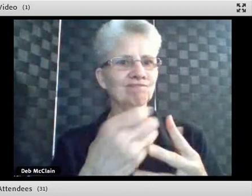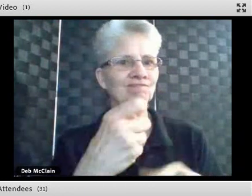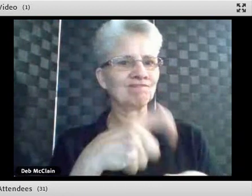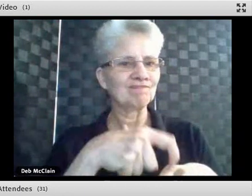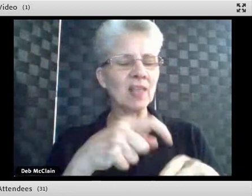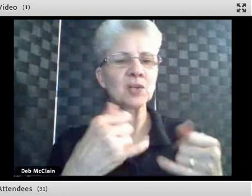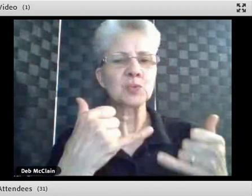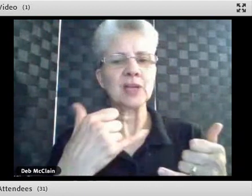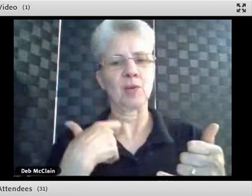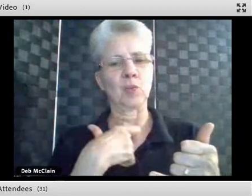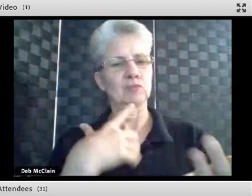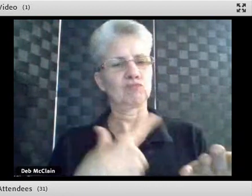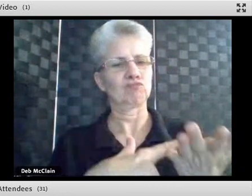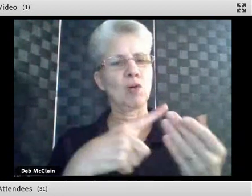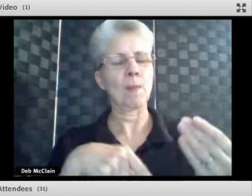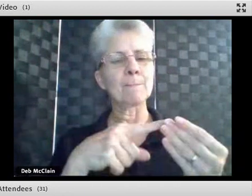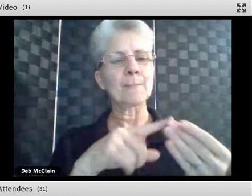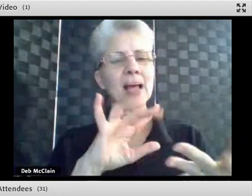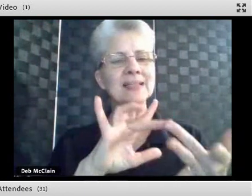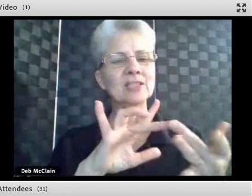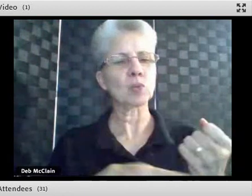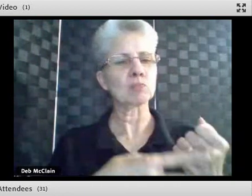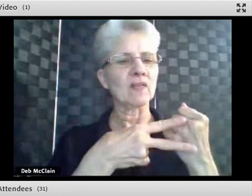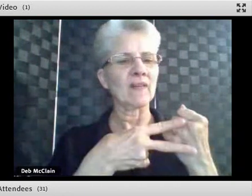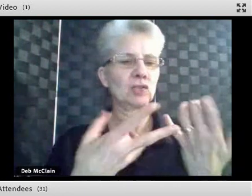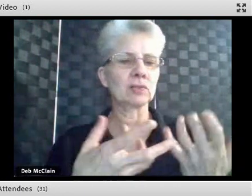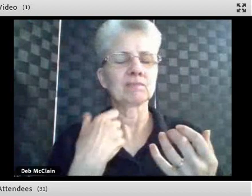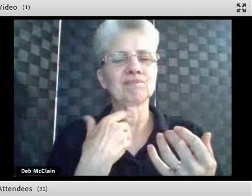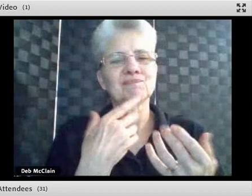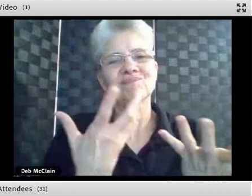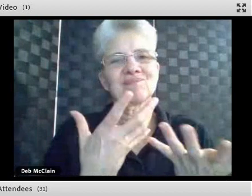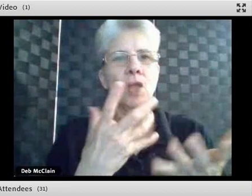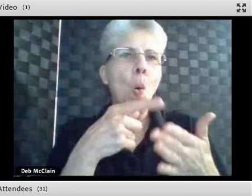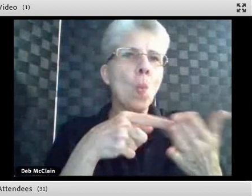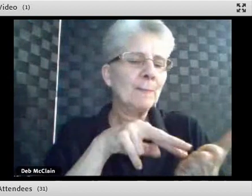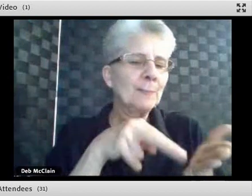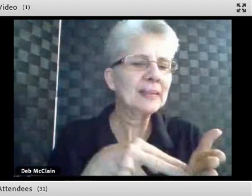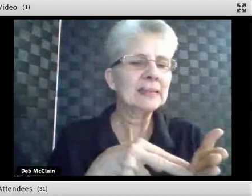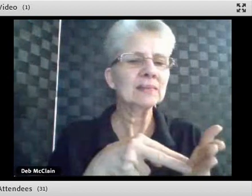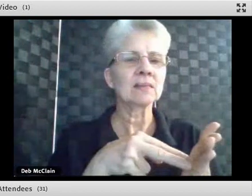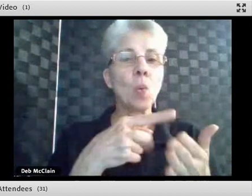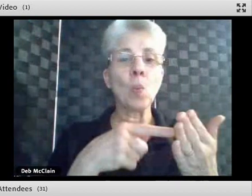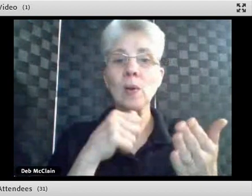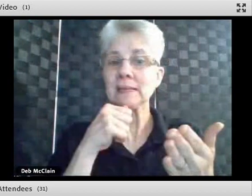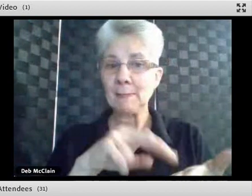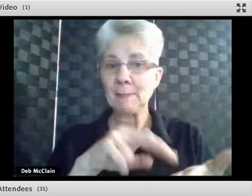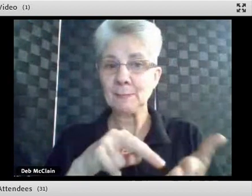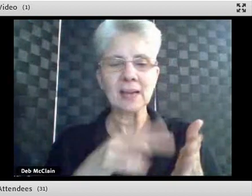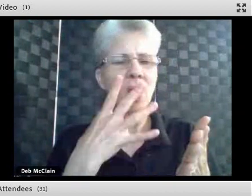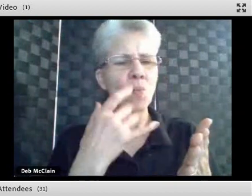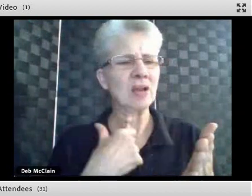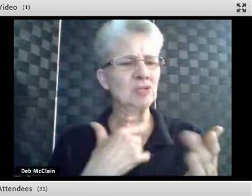and today we're going to talk about digital preservation. Sort of what is it? What is it not, and why should you care about it?